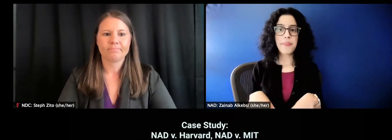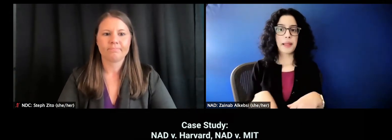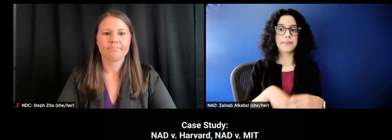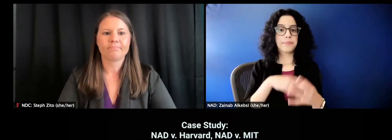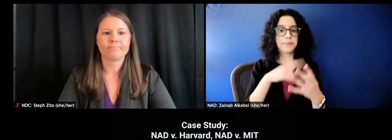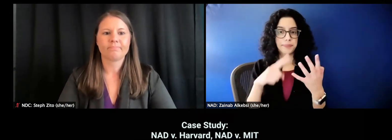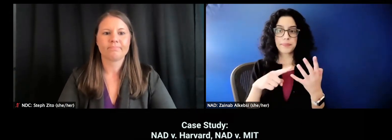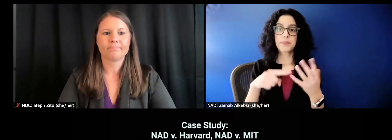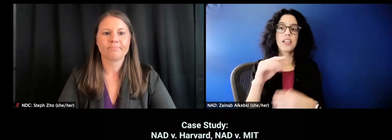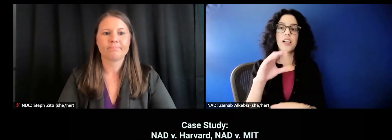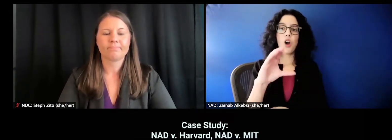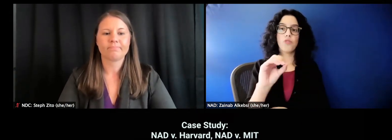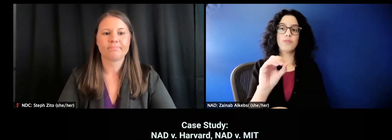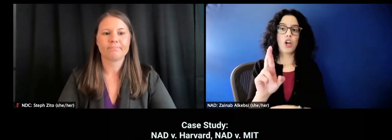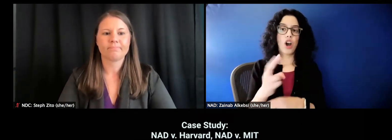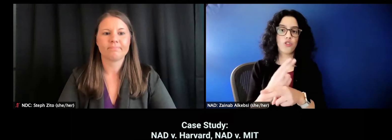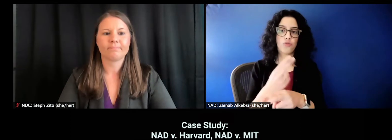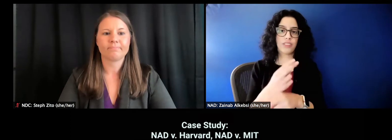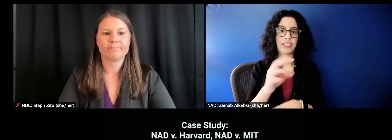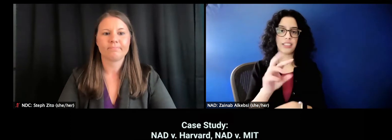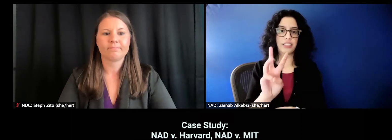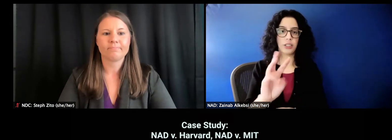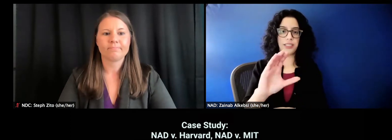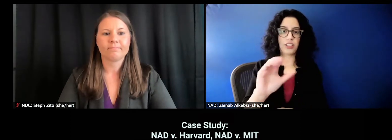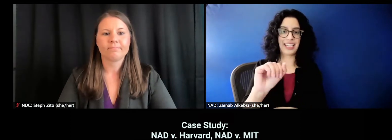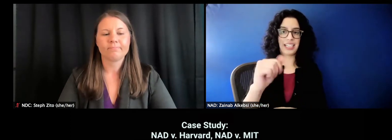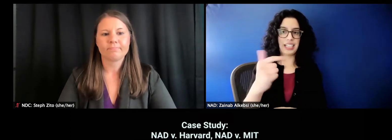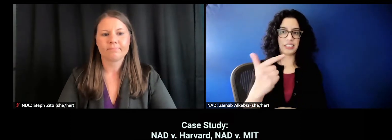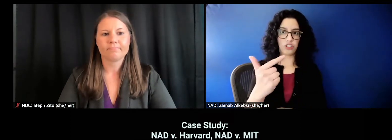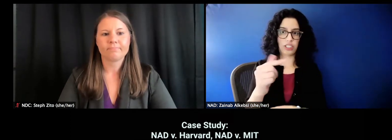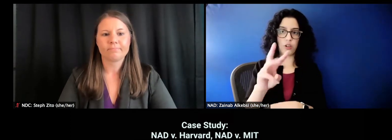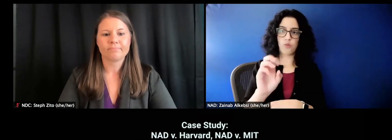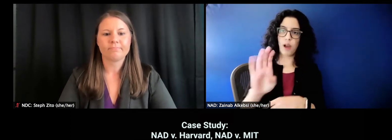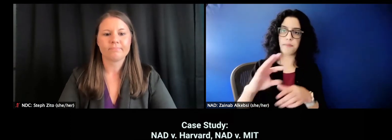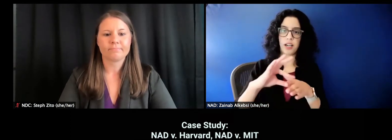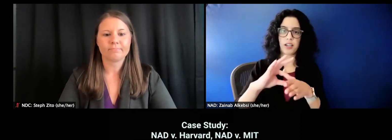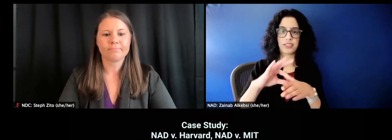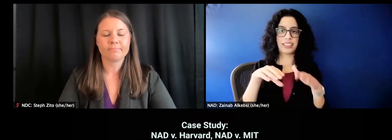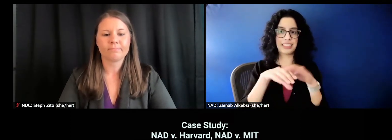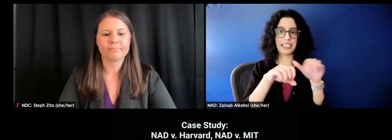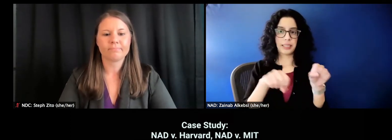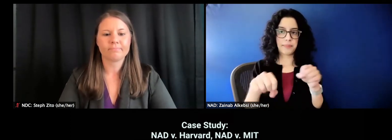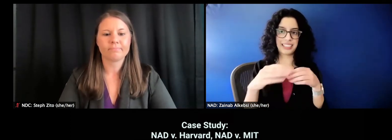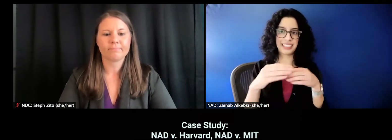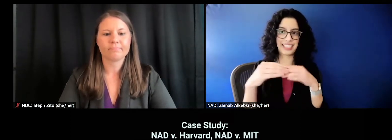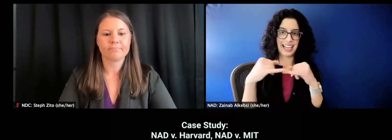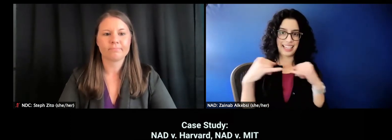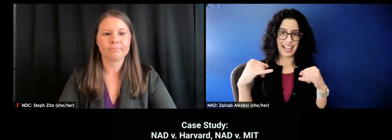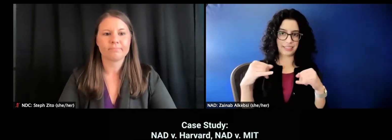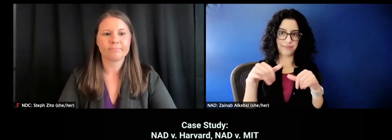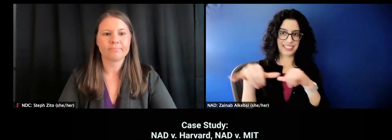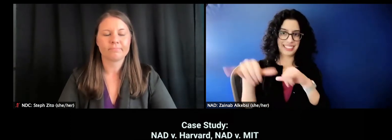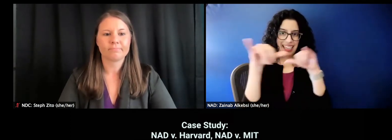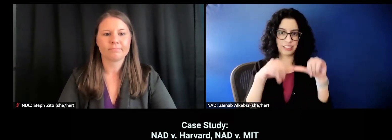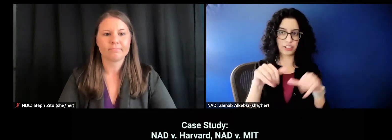And finally, OCR uses WCAG,